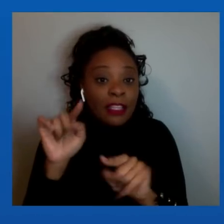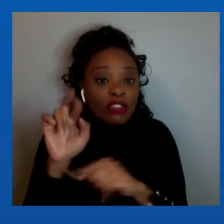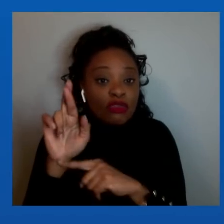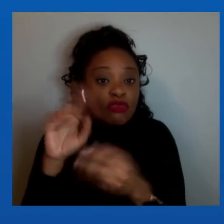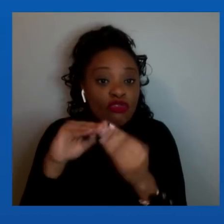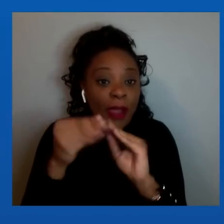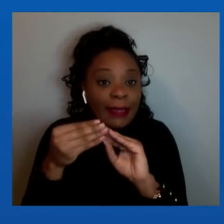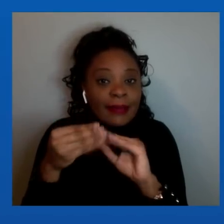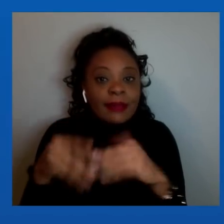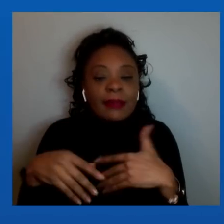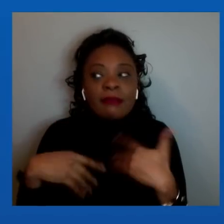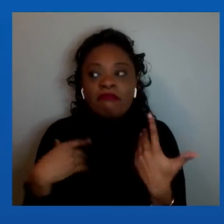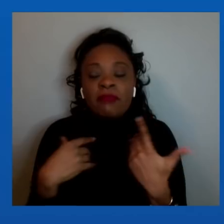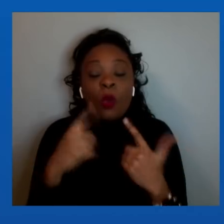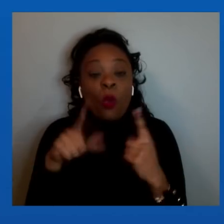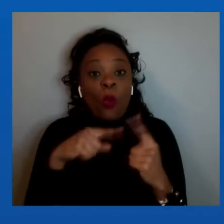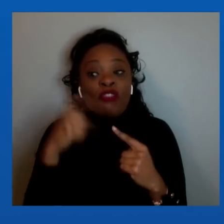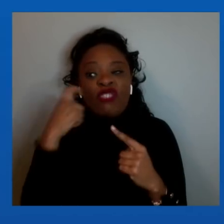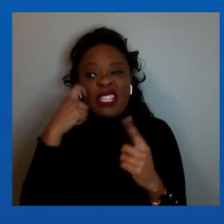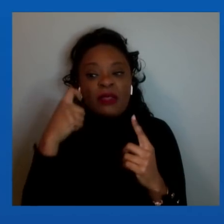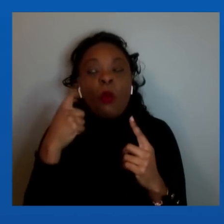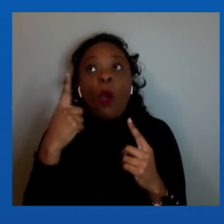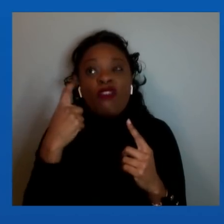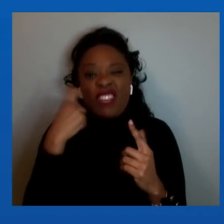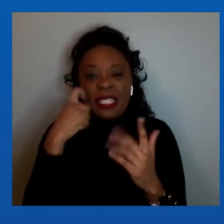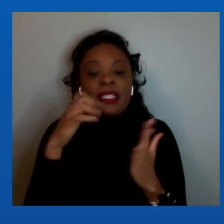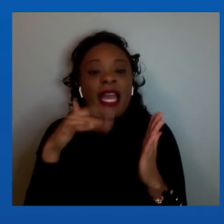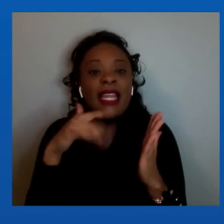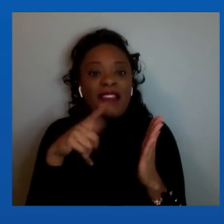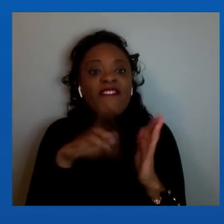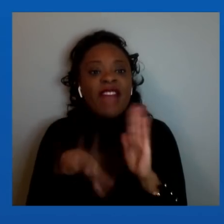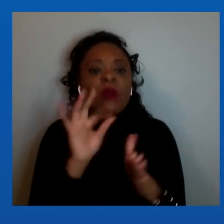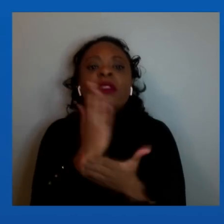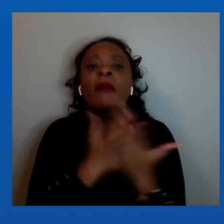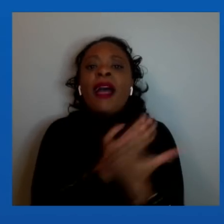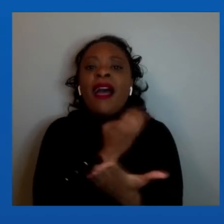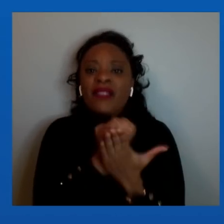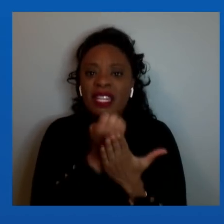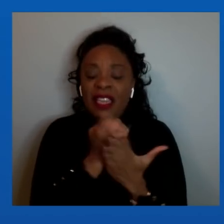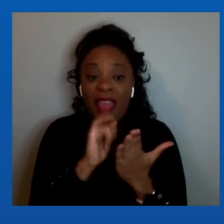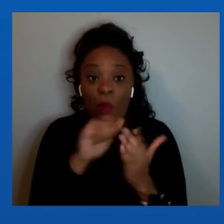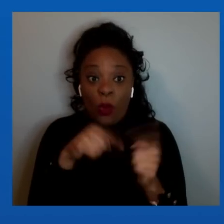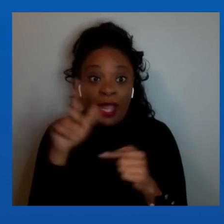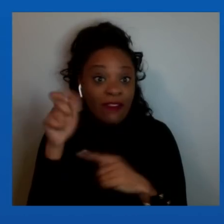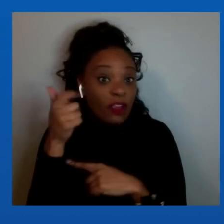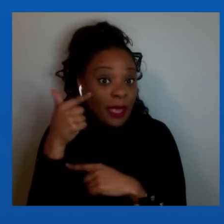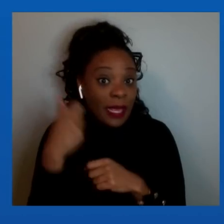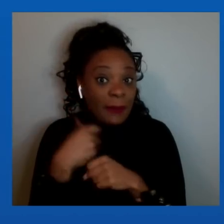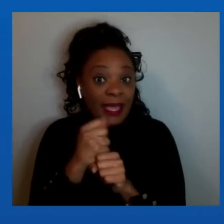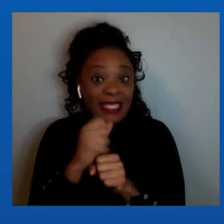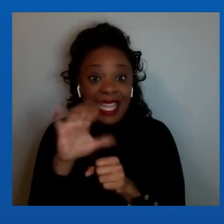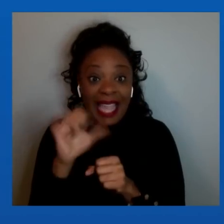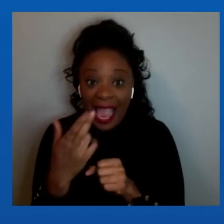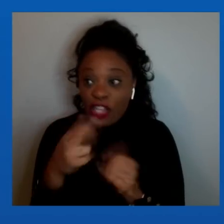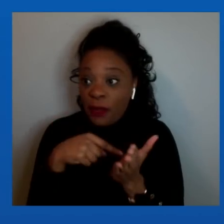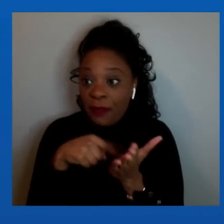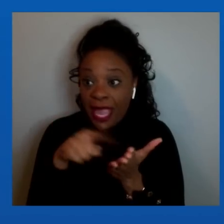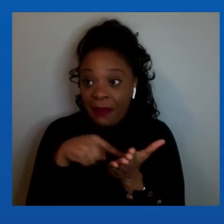One recent study even found some evidence that when governments make cash payments to poorer mothers,